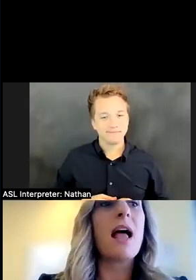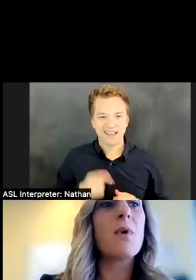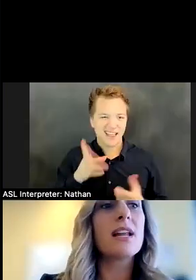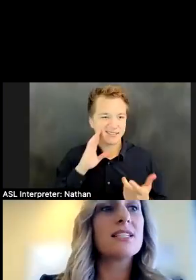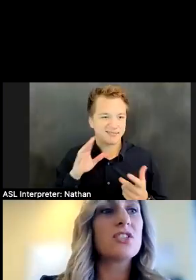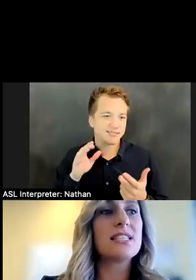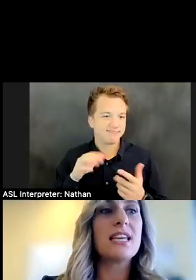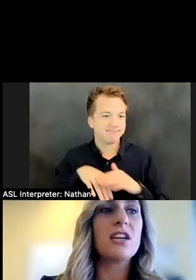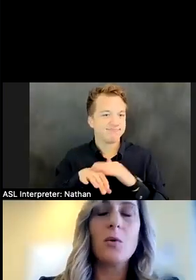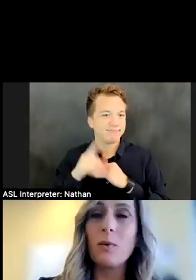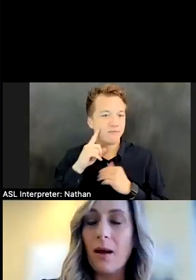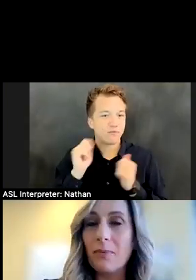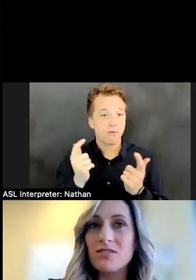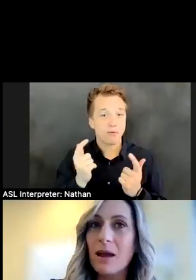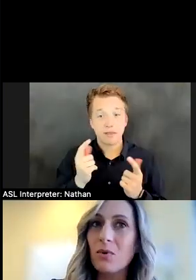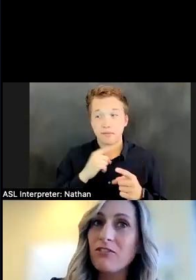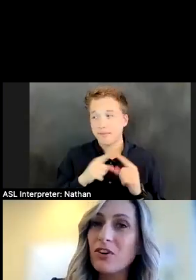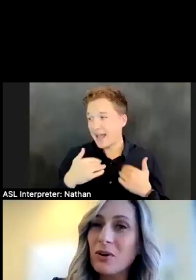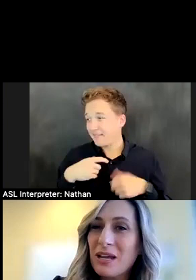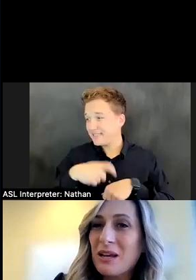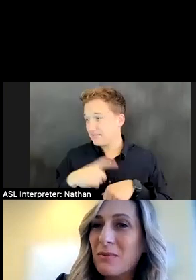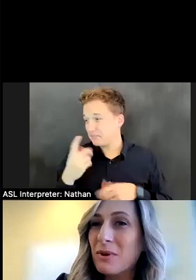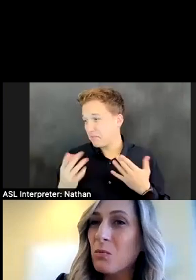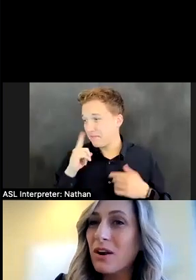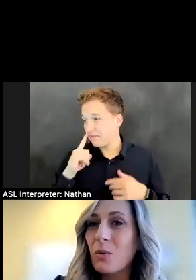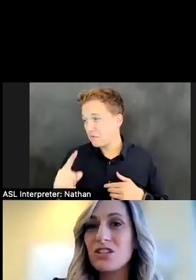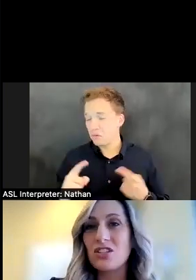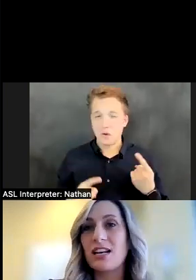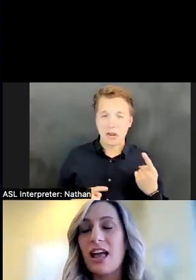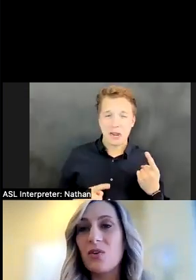But I wanted to just see, we probably have time only for maybe one question, and I don't